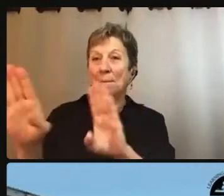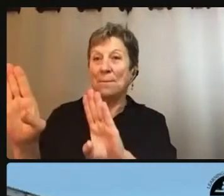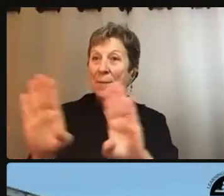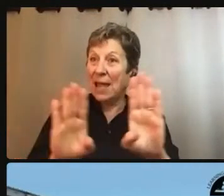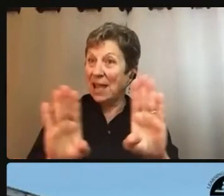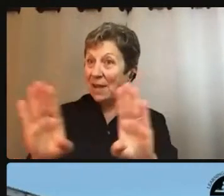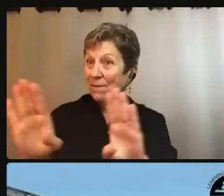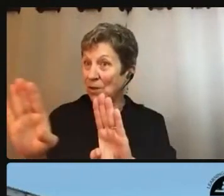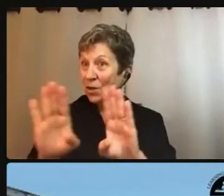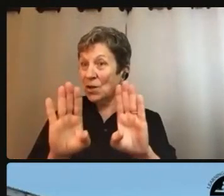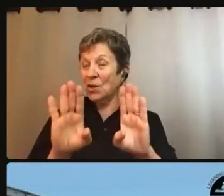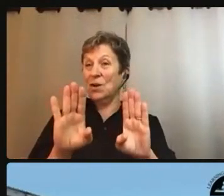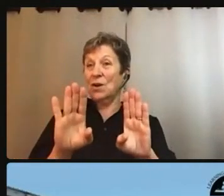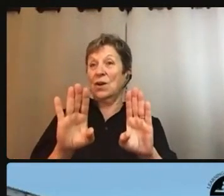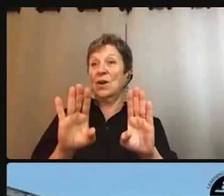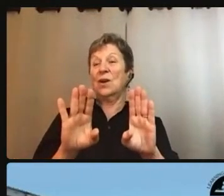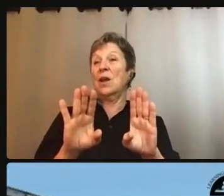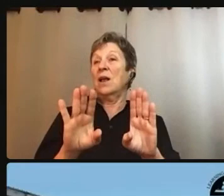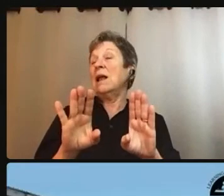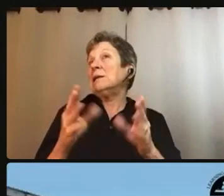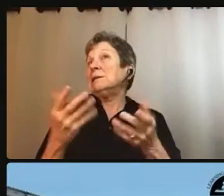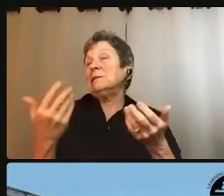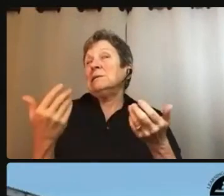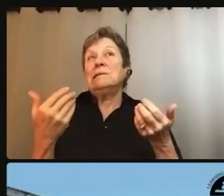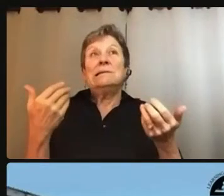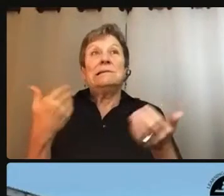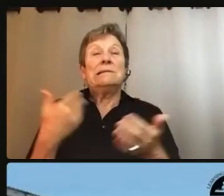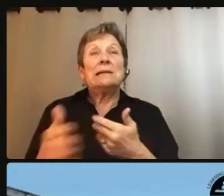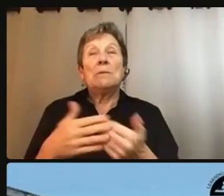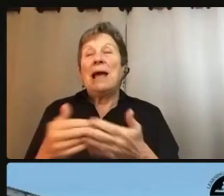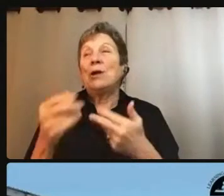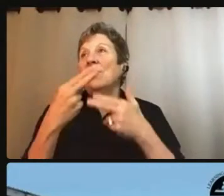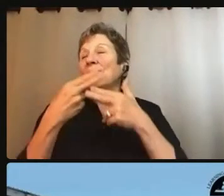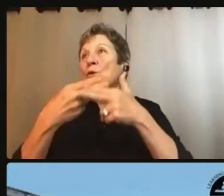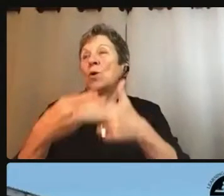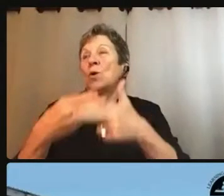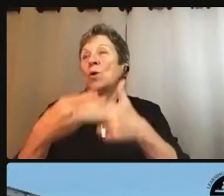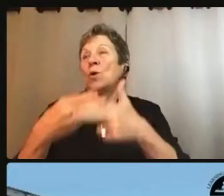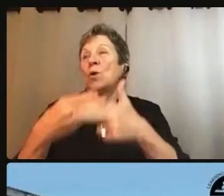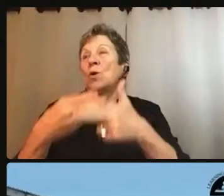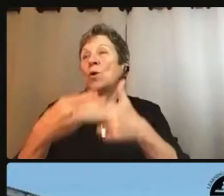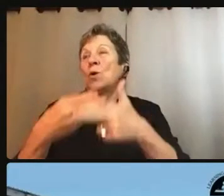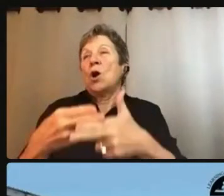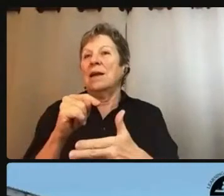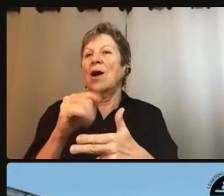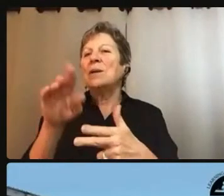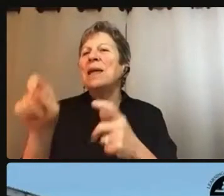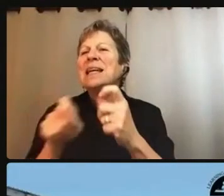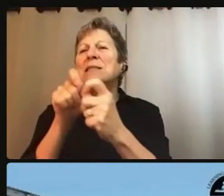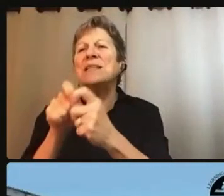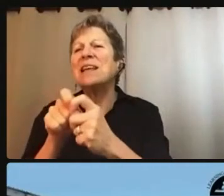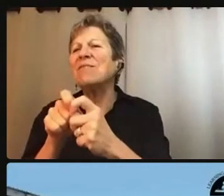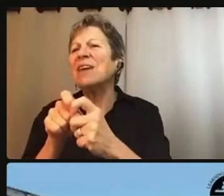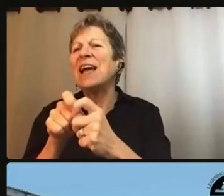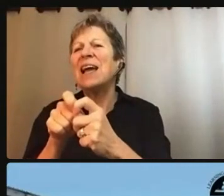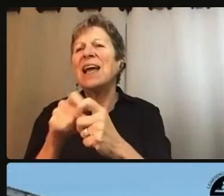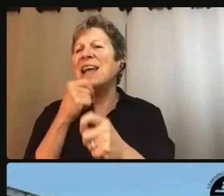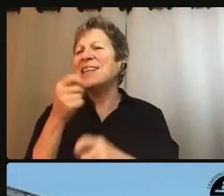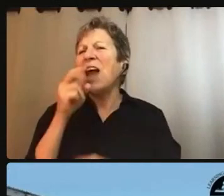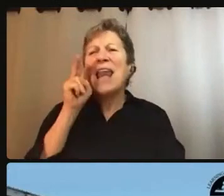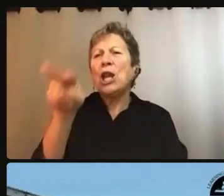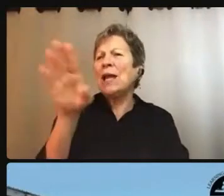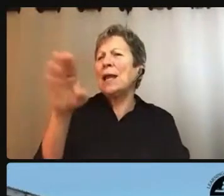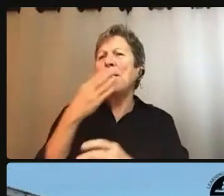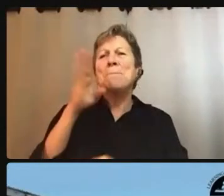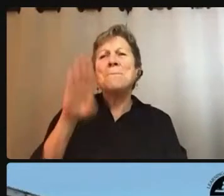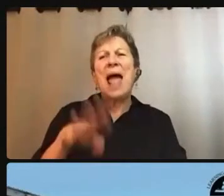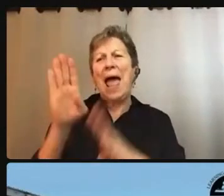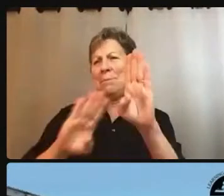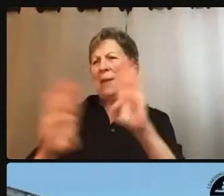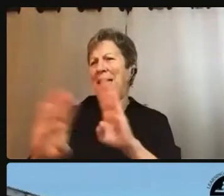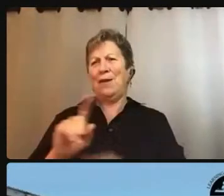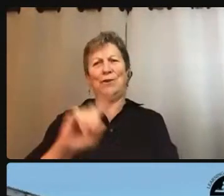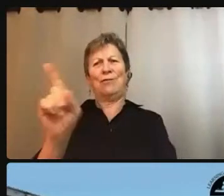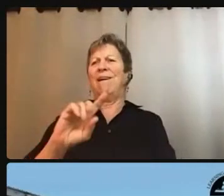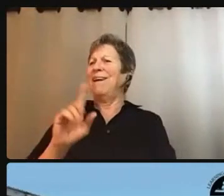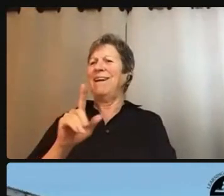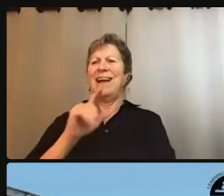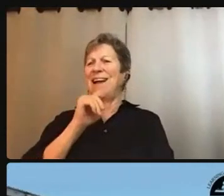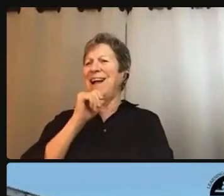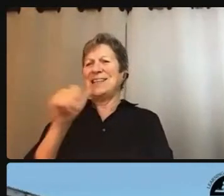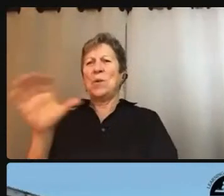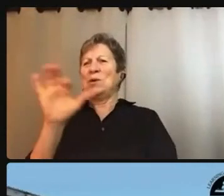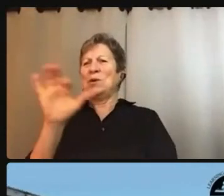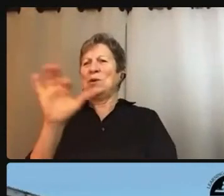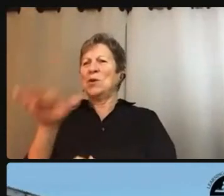MEASURE BEHAVIOR.